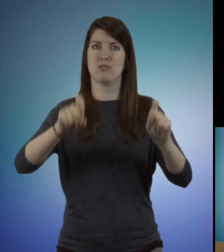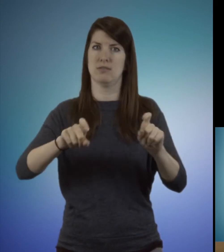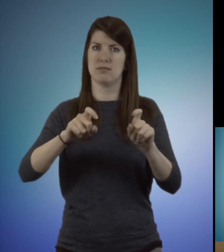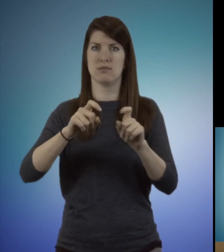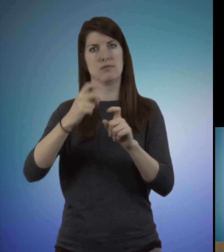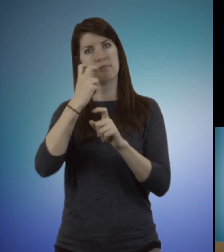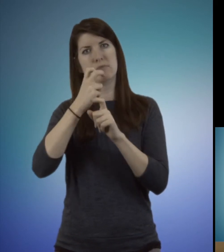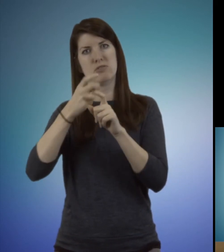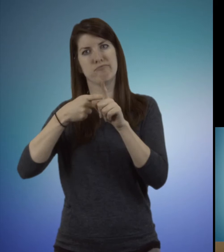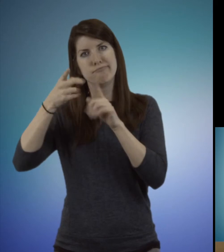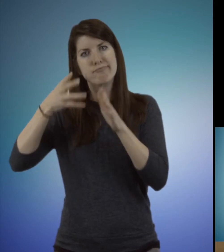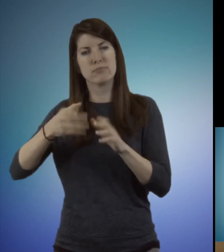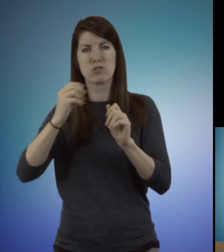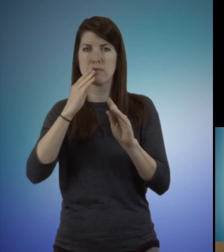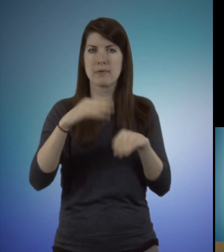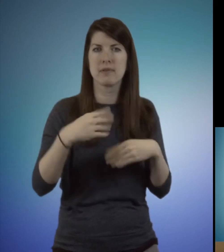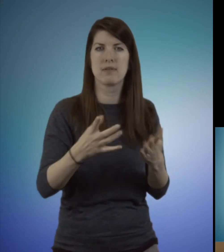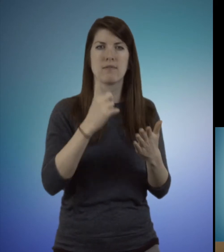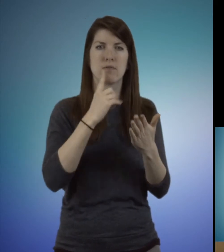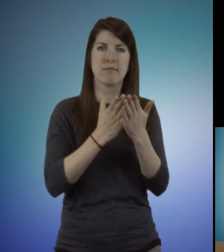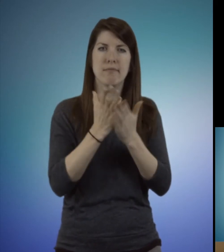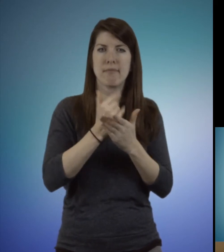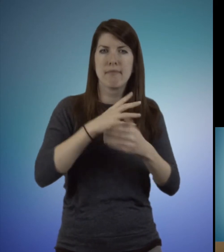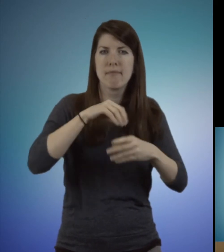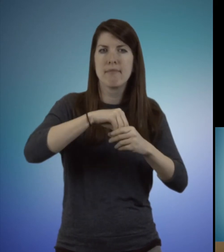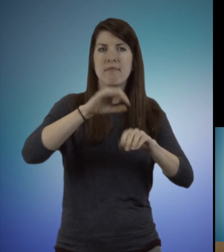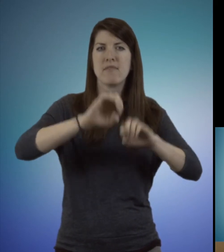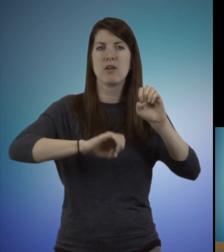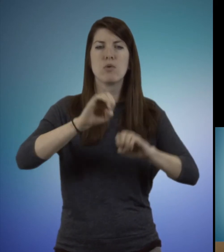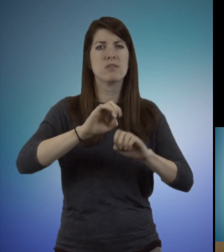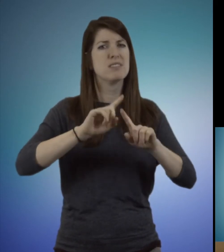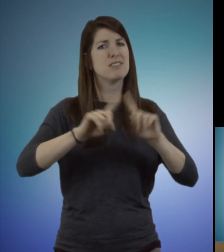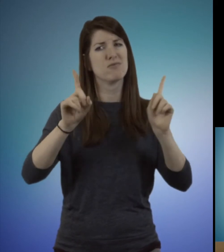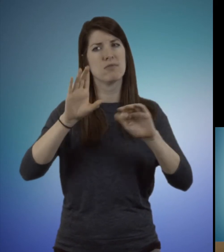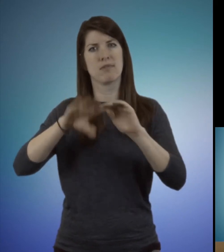in a comprehensive evaluation that is different from single-word vocabulary tests.